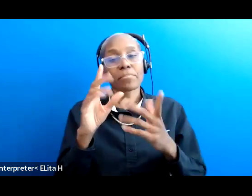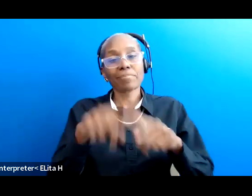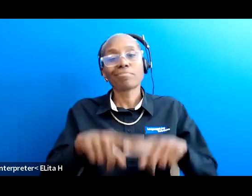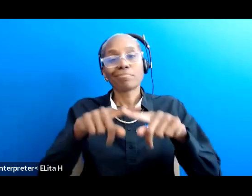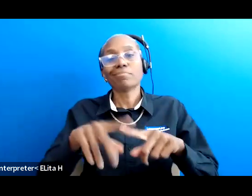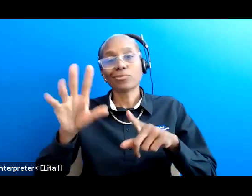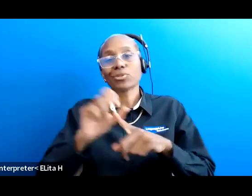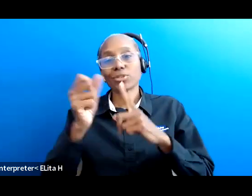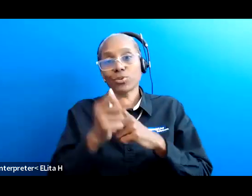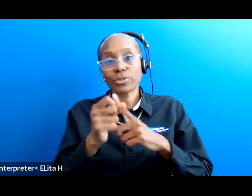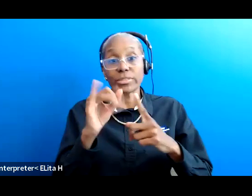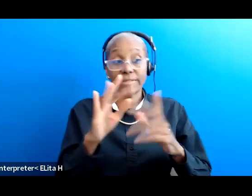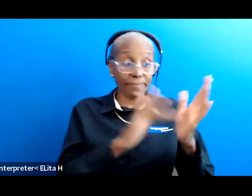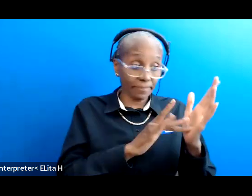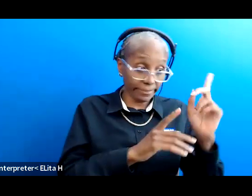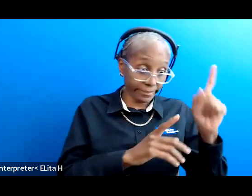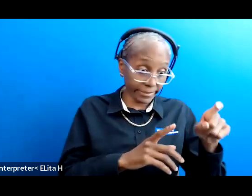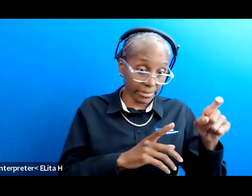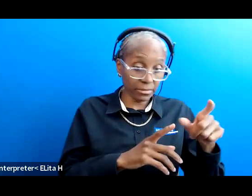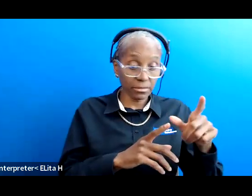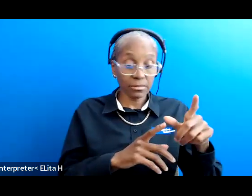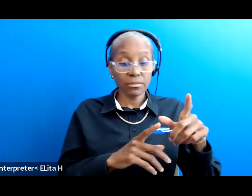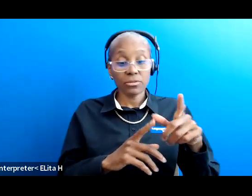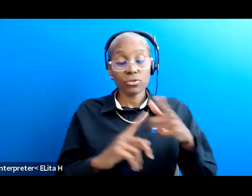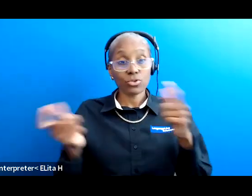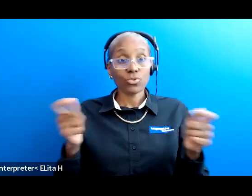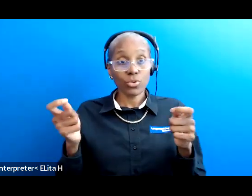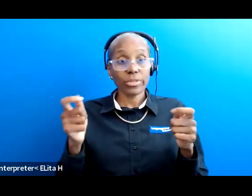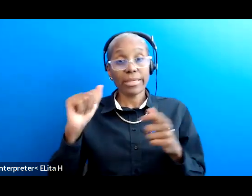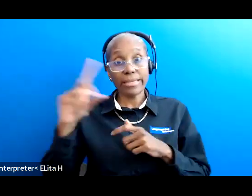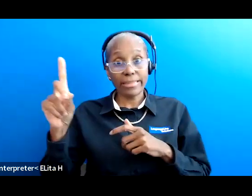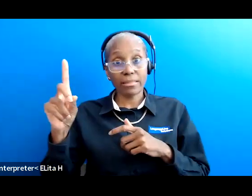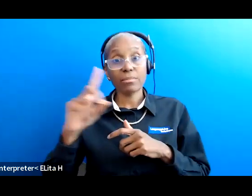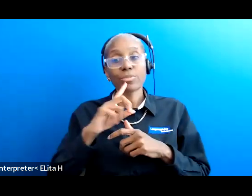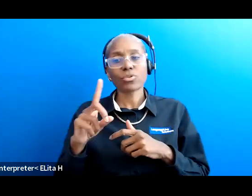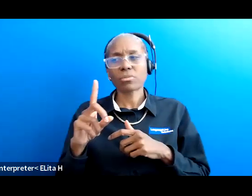So if you do need medication for controlling of that AD, be sure that they know where that is.